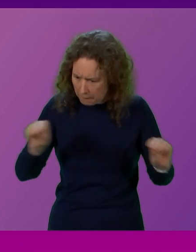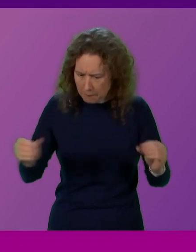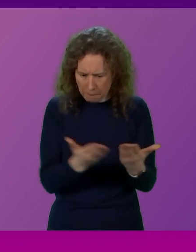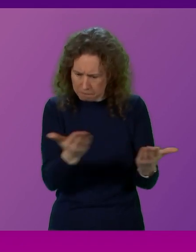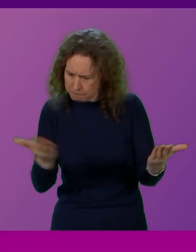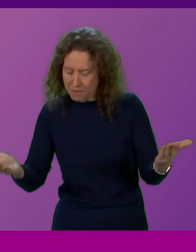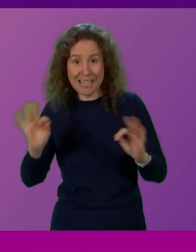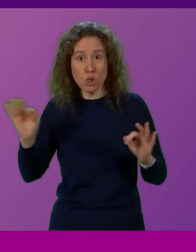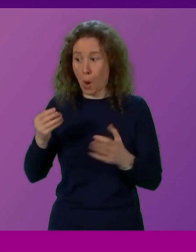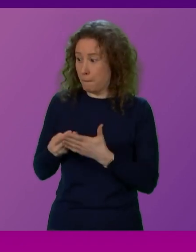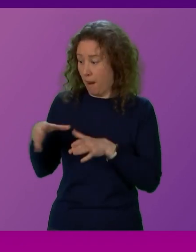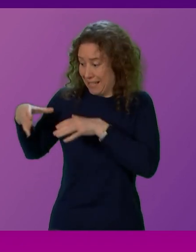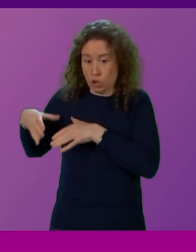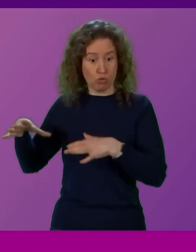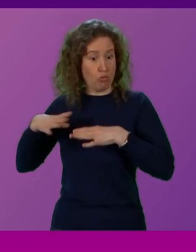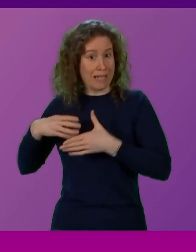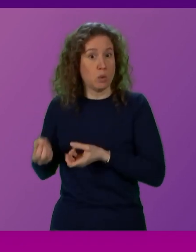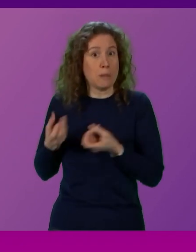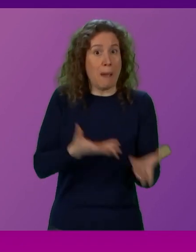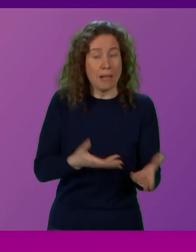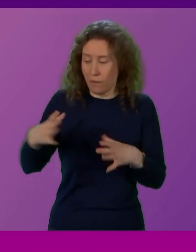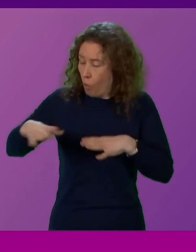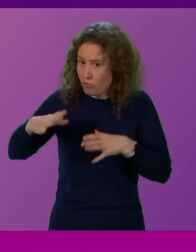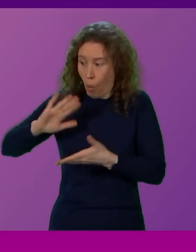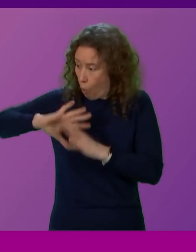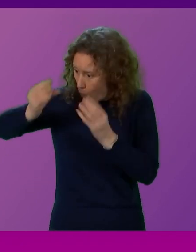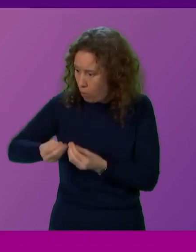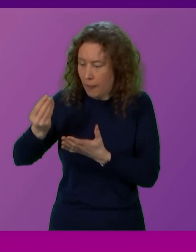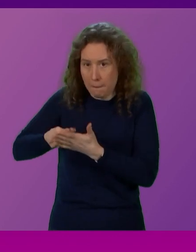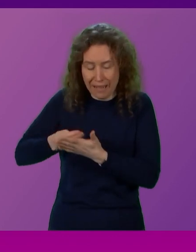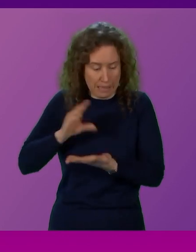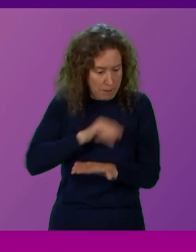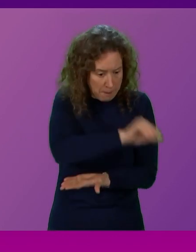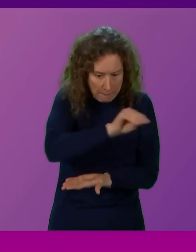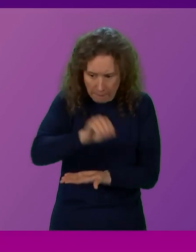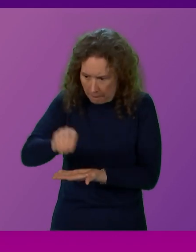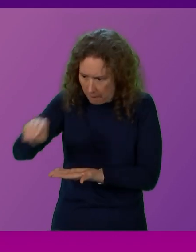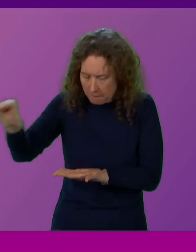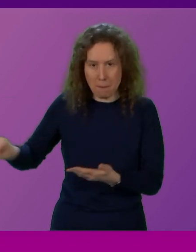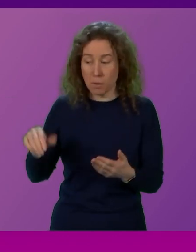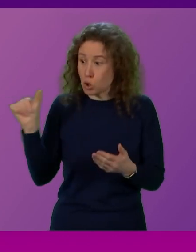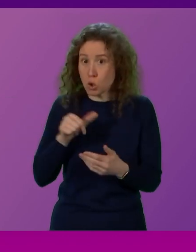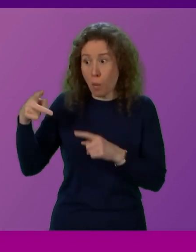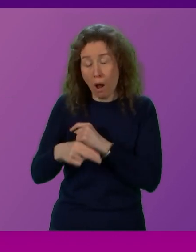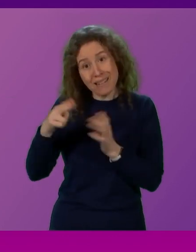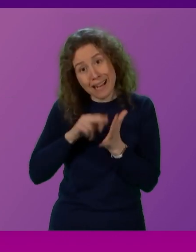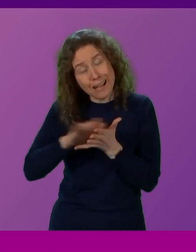pot of cash—where we should take the extra money from. Should it be from the national health service?